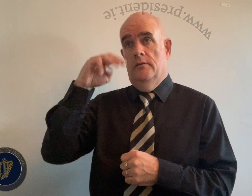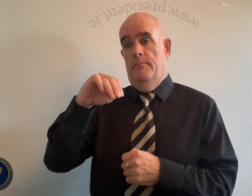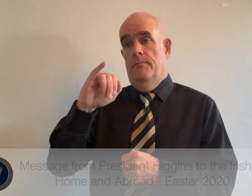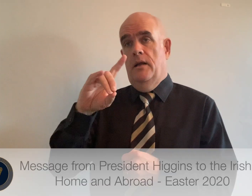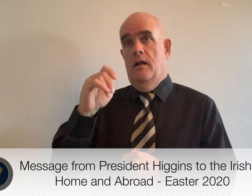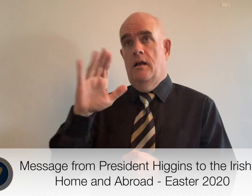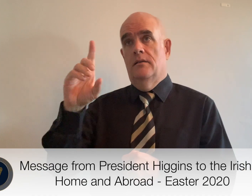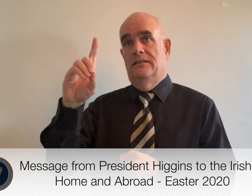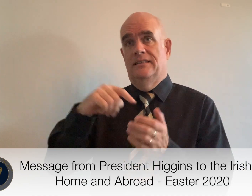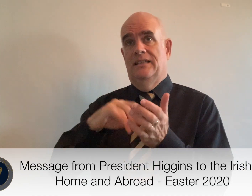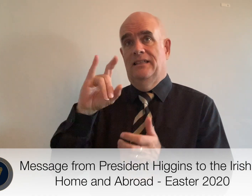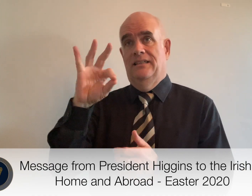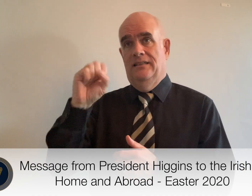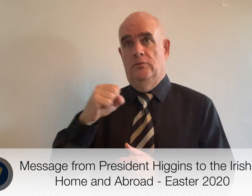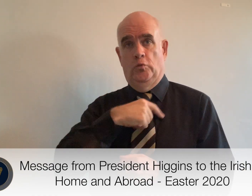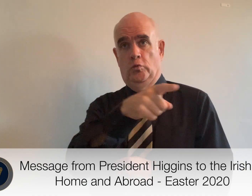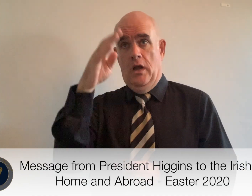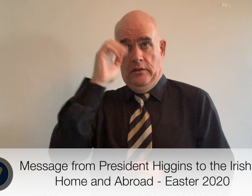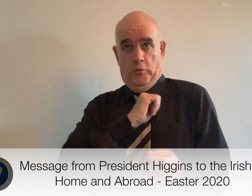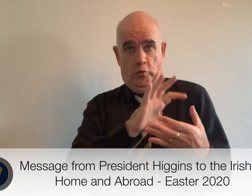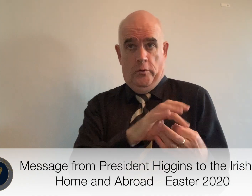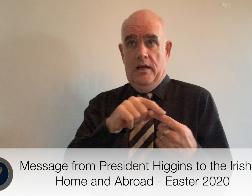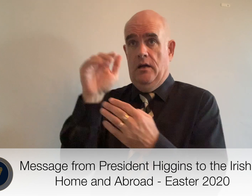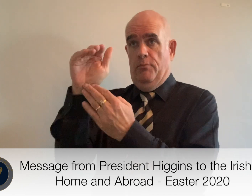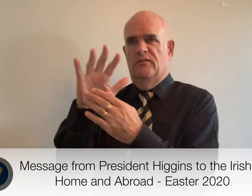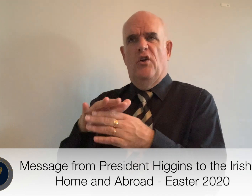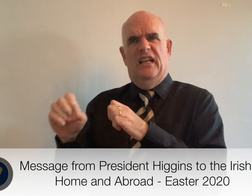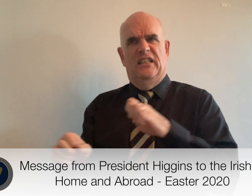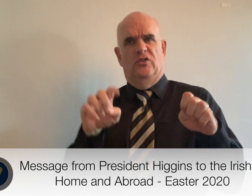particularly those abroad are very much in the thoughts of loved ones during